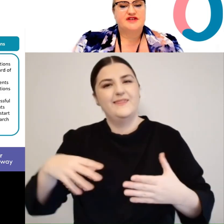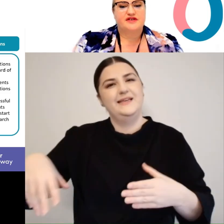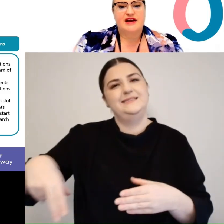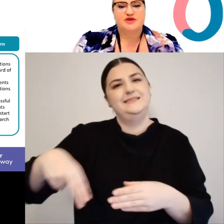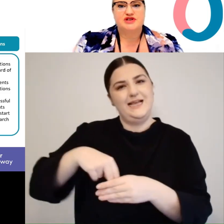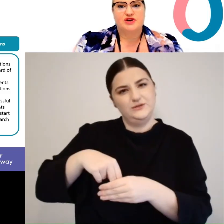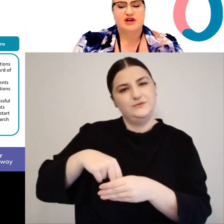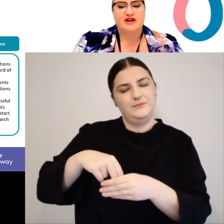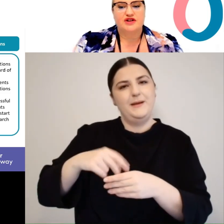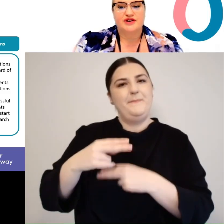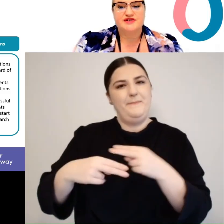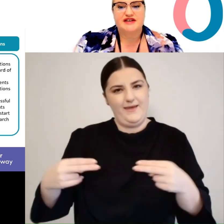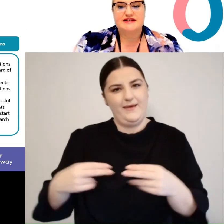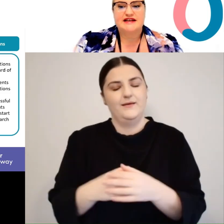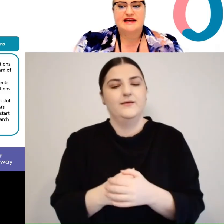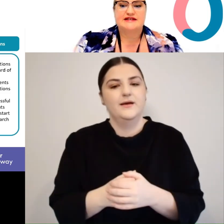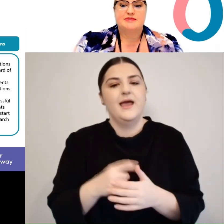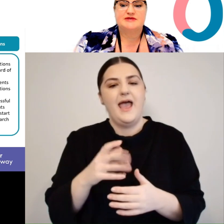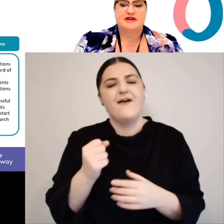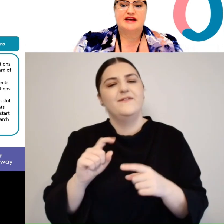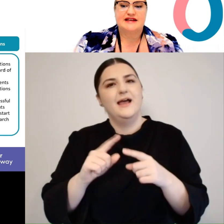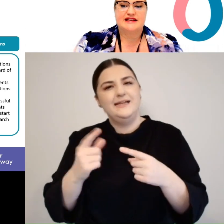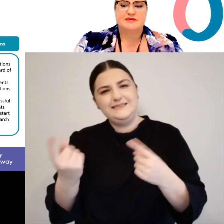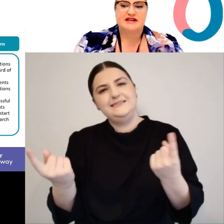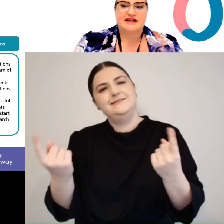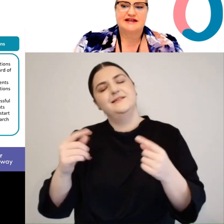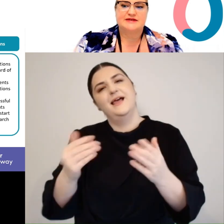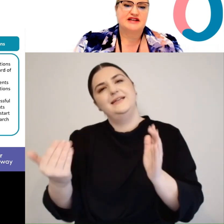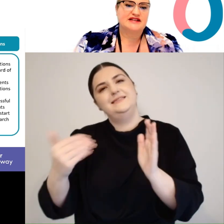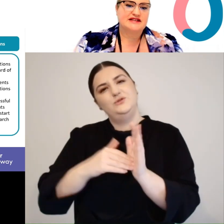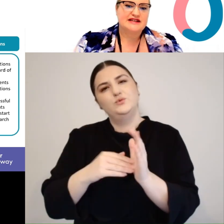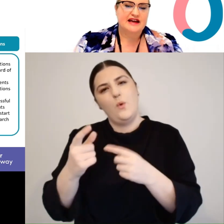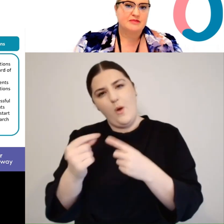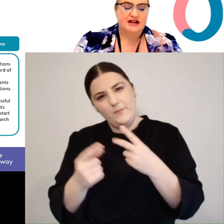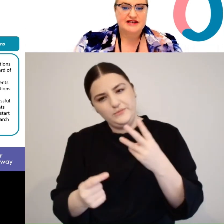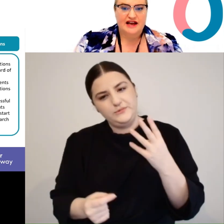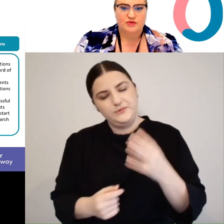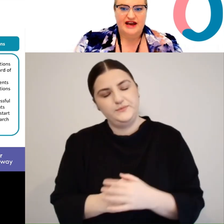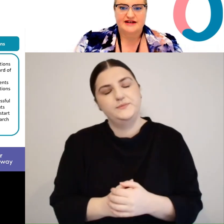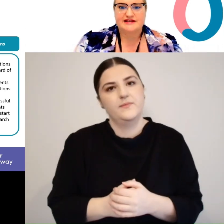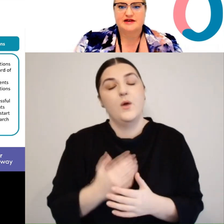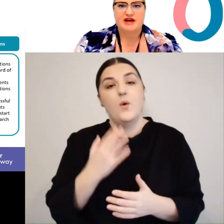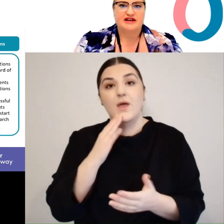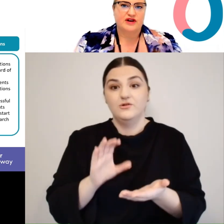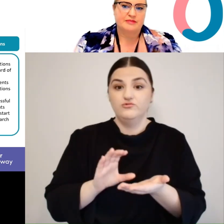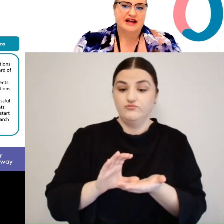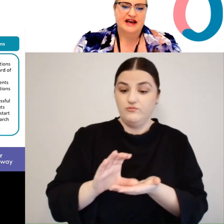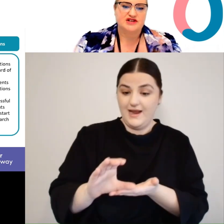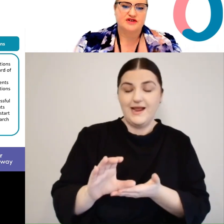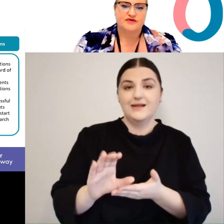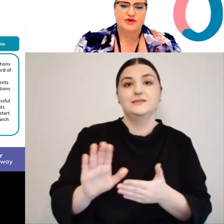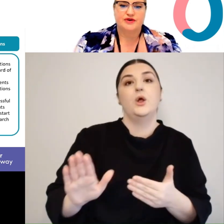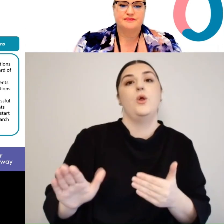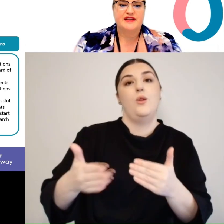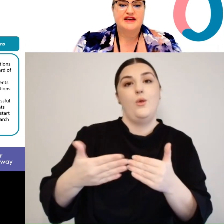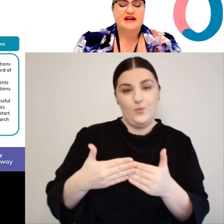After the Grant Opportunity closes, assessment is expected to take about 10 weeks depending on application volume.